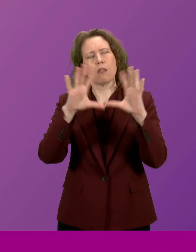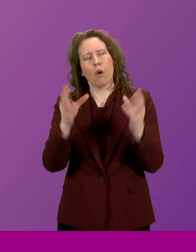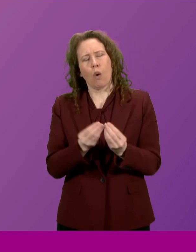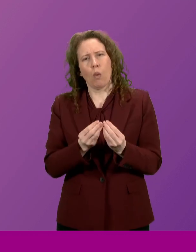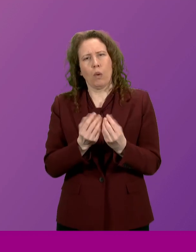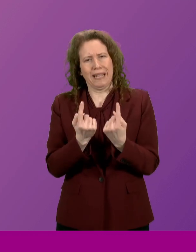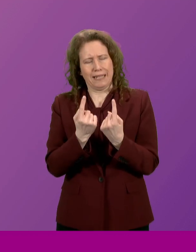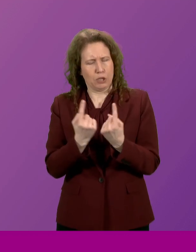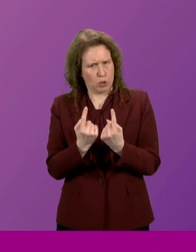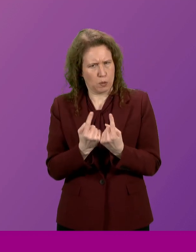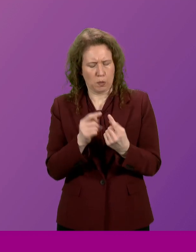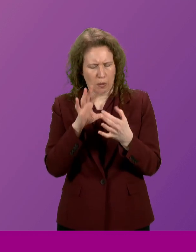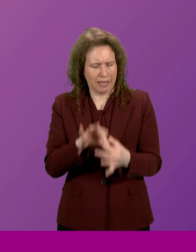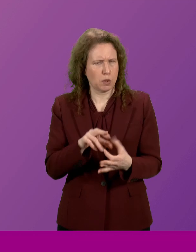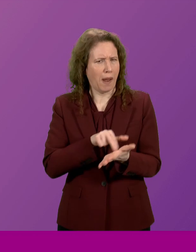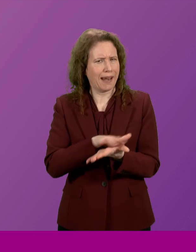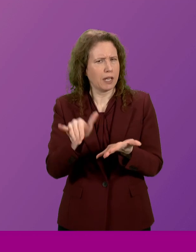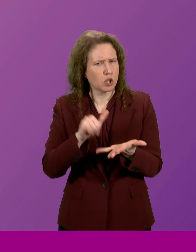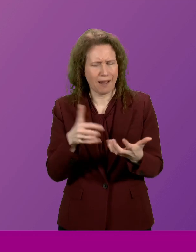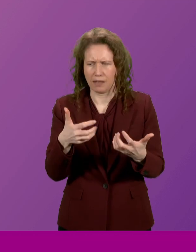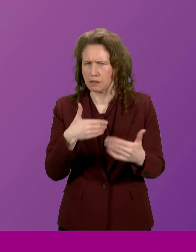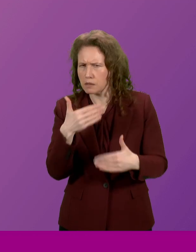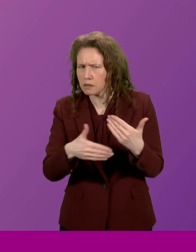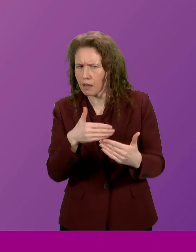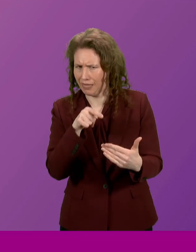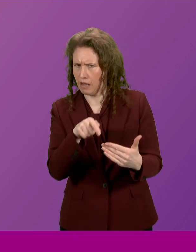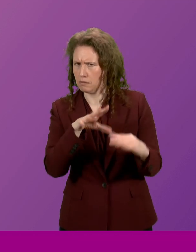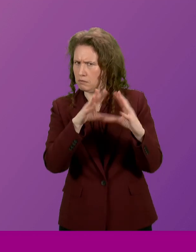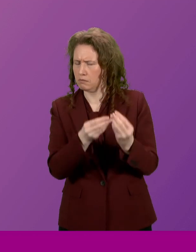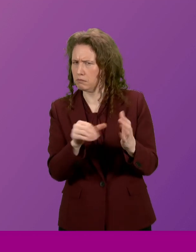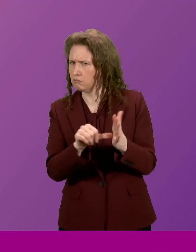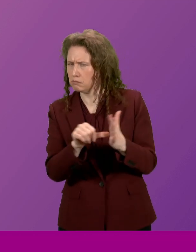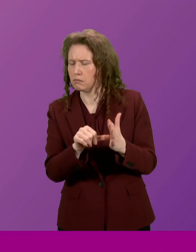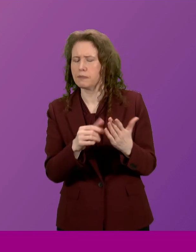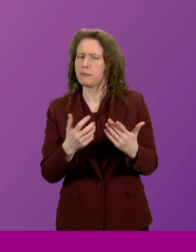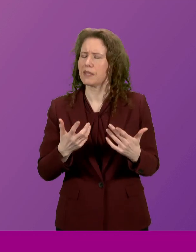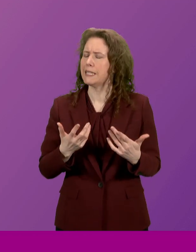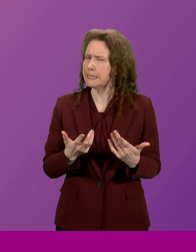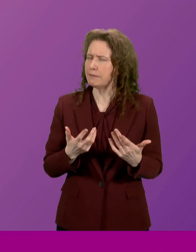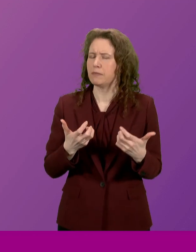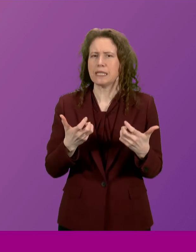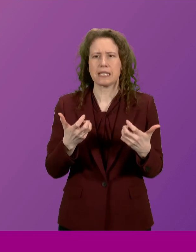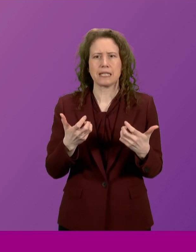The performance of the national health service comes down to the way in which we tackle waiting